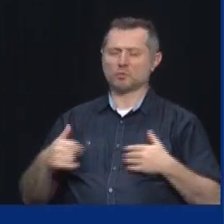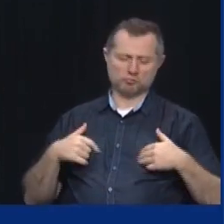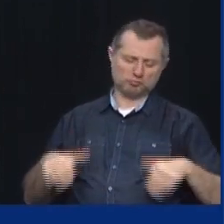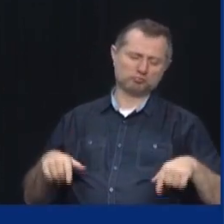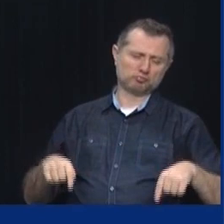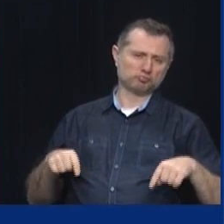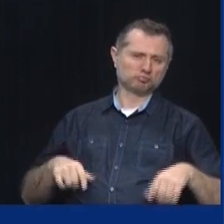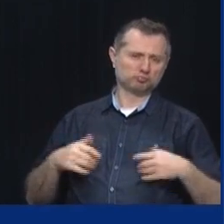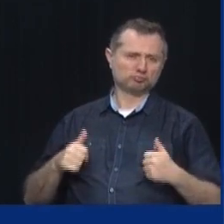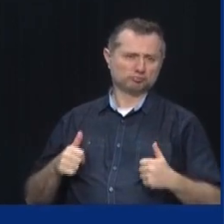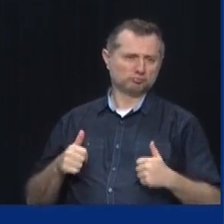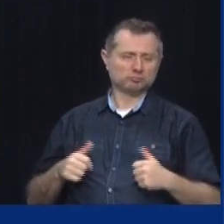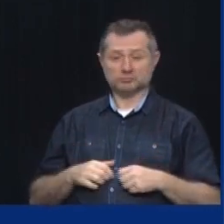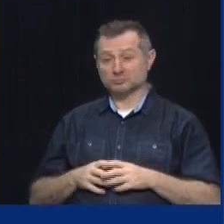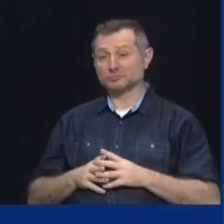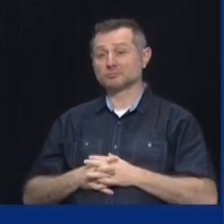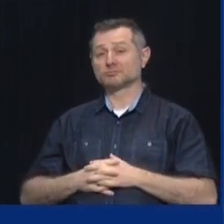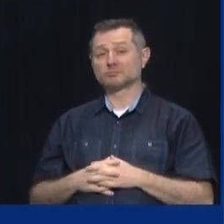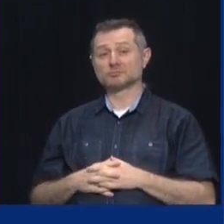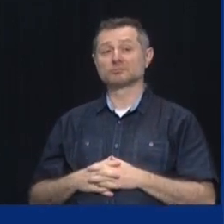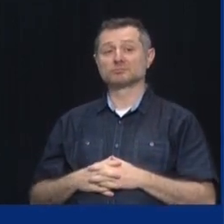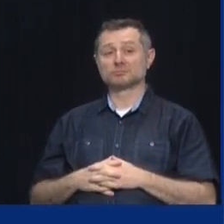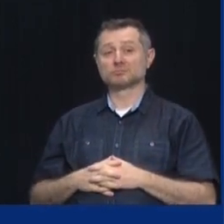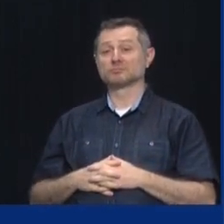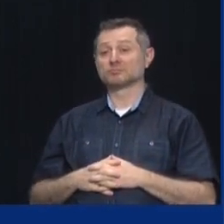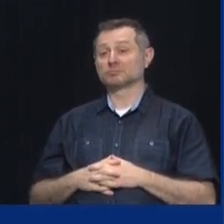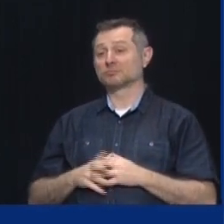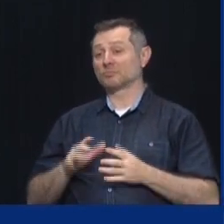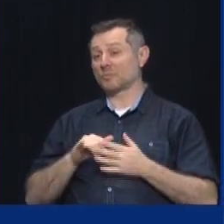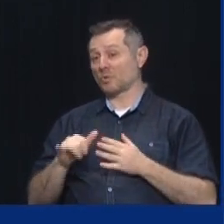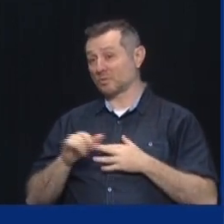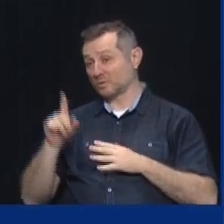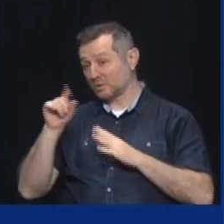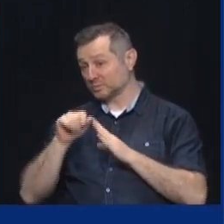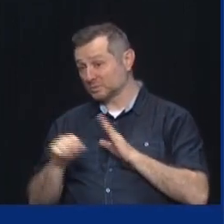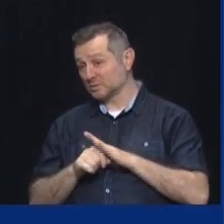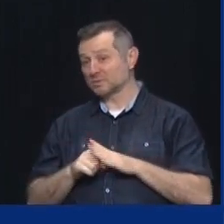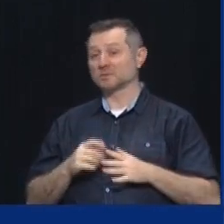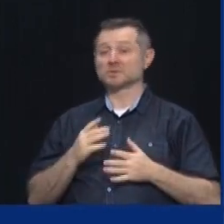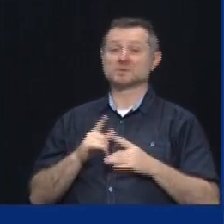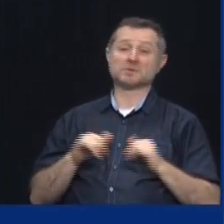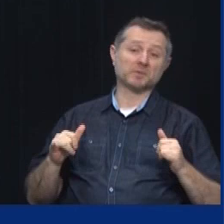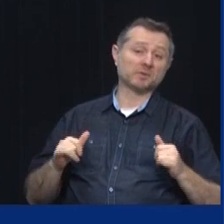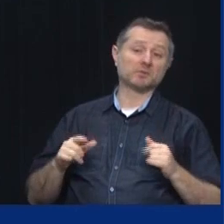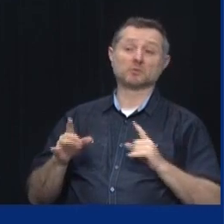TO JUMP START AND REINVIGORATE OUR ECONOMY. WE'RE VERY PROUD OF WHAT WE HAVE HERE IN UPSTATE NEW YORK.